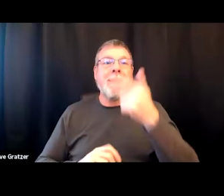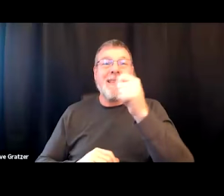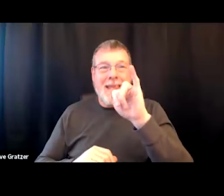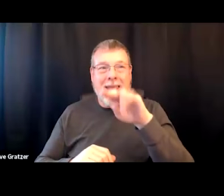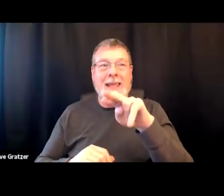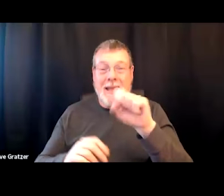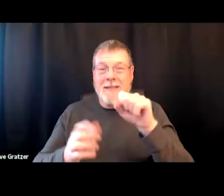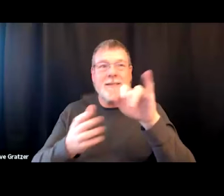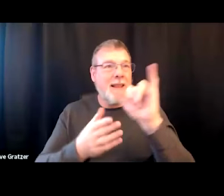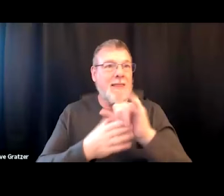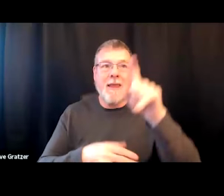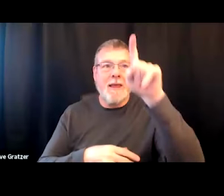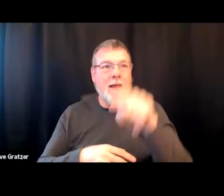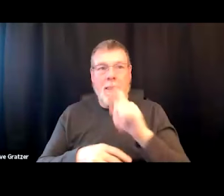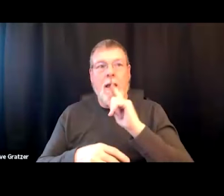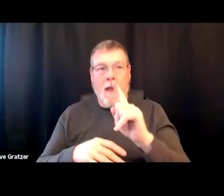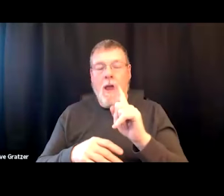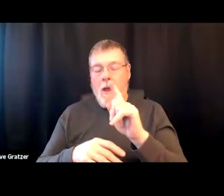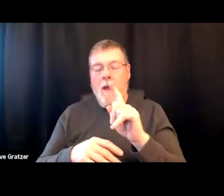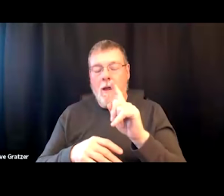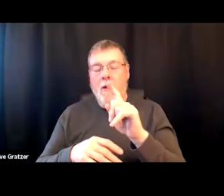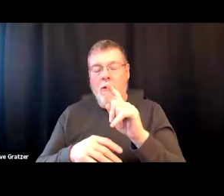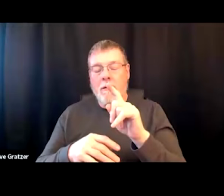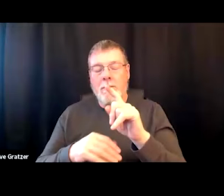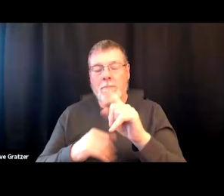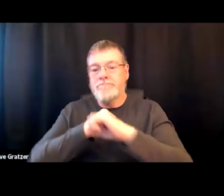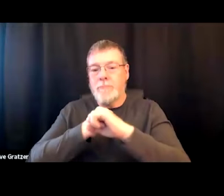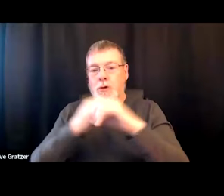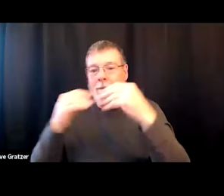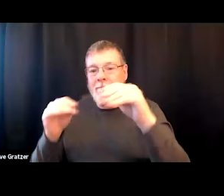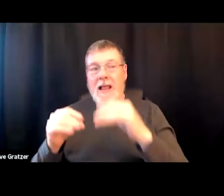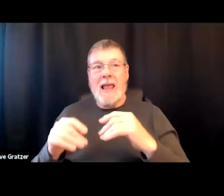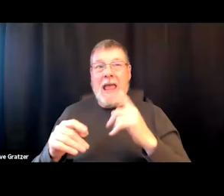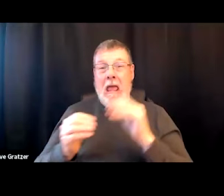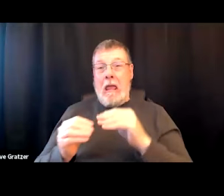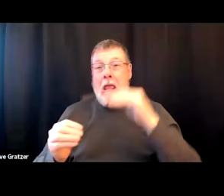these are ones that are commercially available. I don't believe the expense is incredibly high.